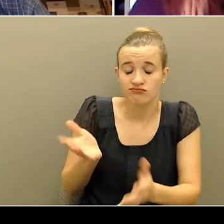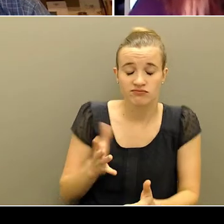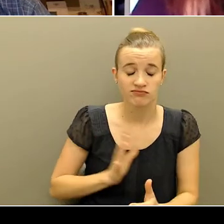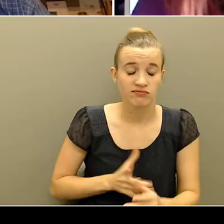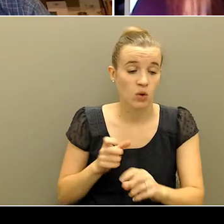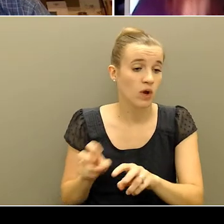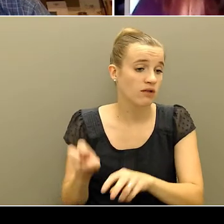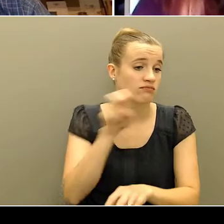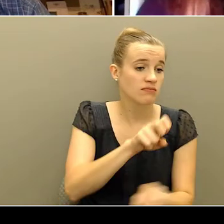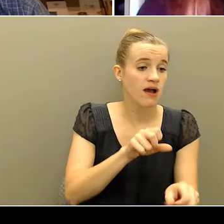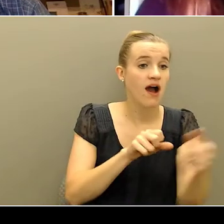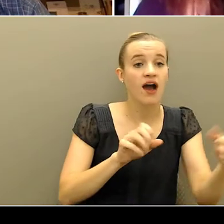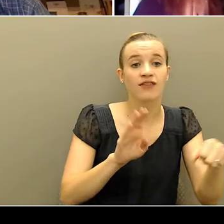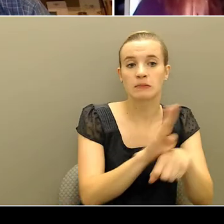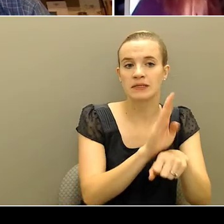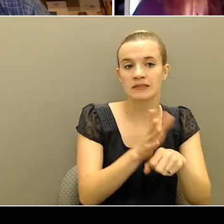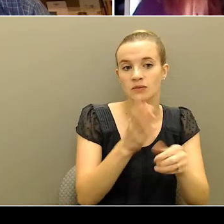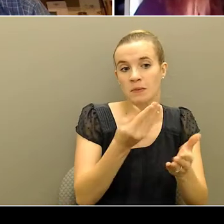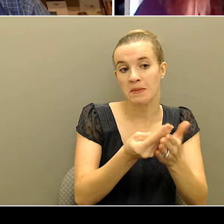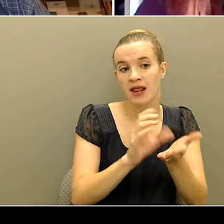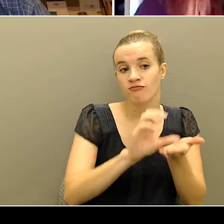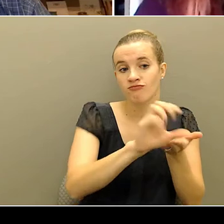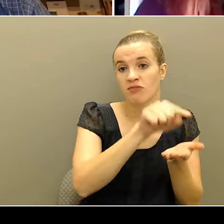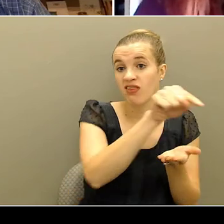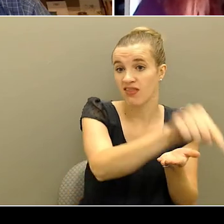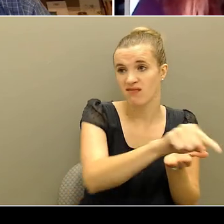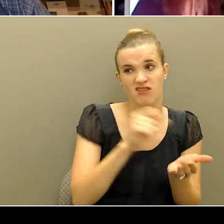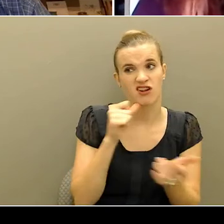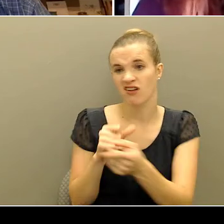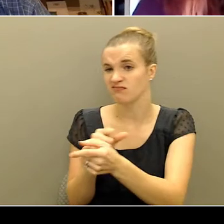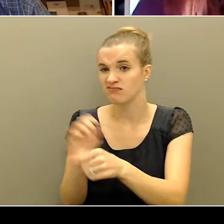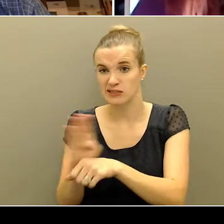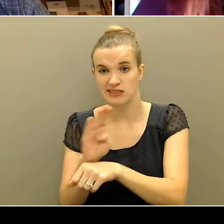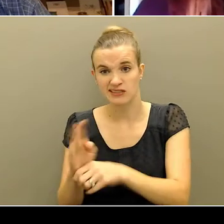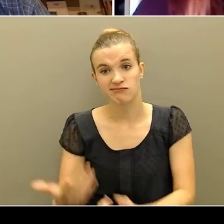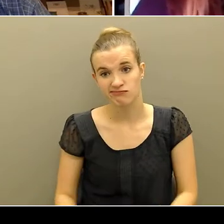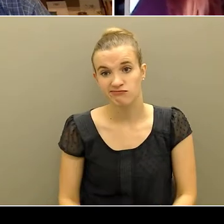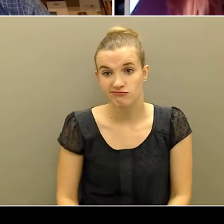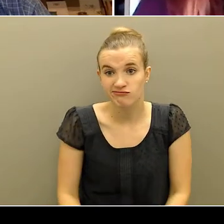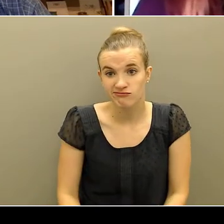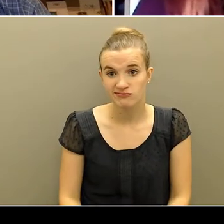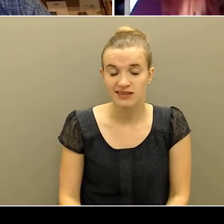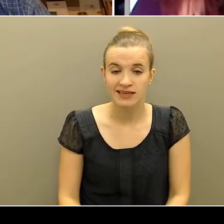know, that's still definitely happening in the United States. But there's,